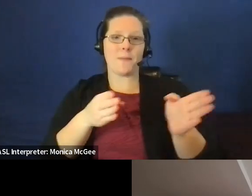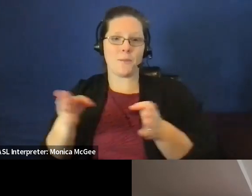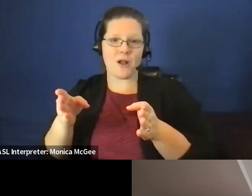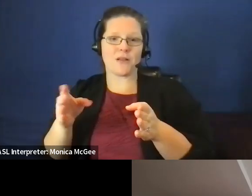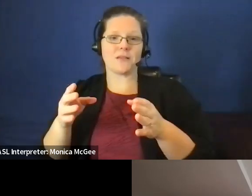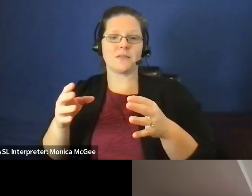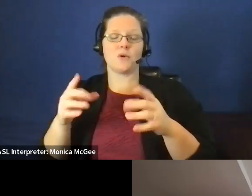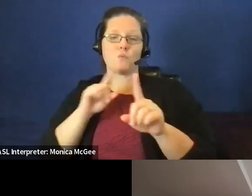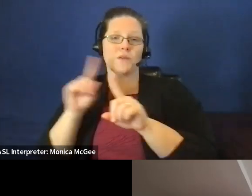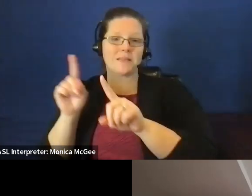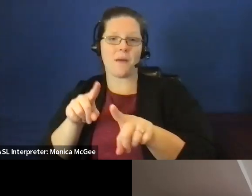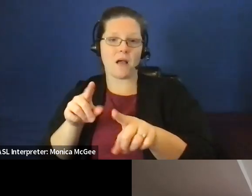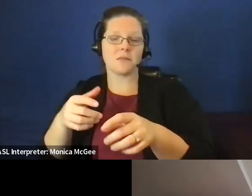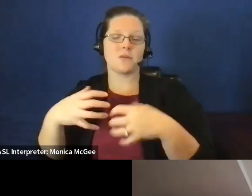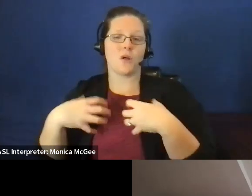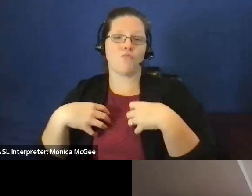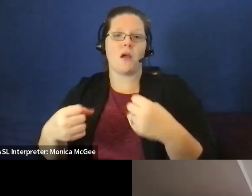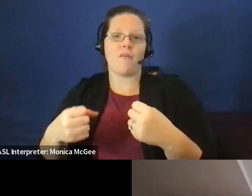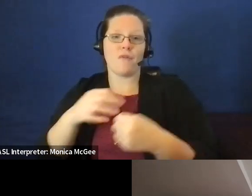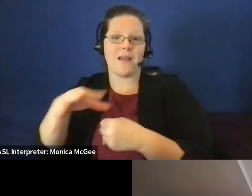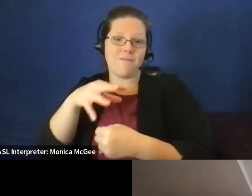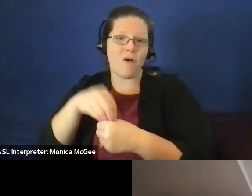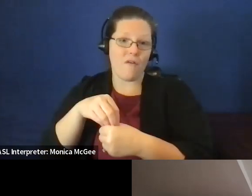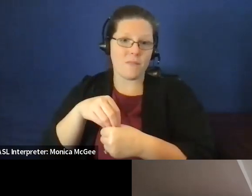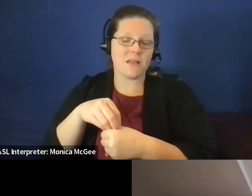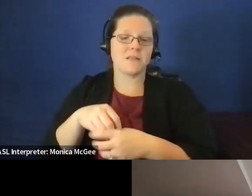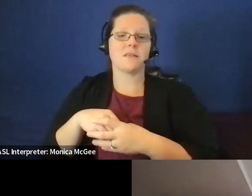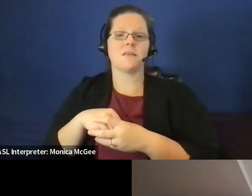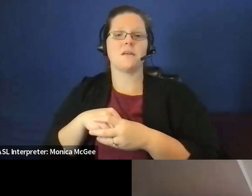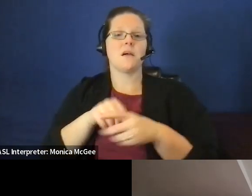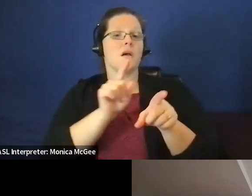want to collaborate. As Beth has